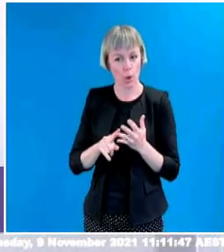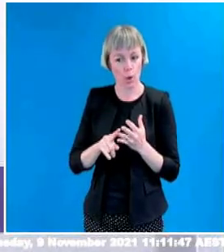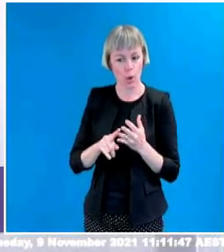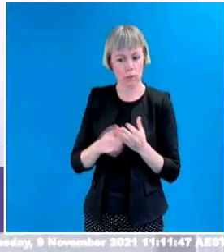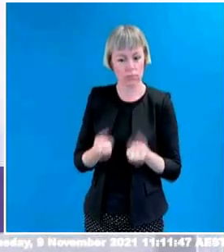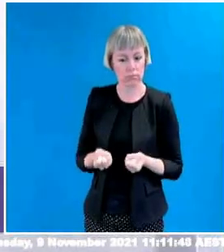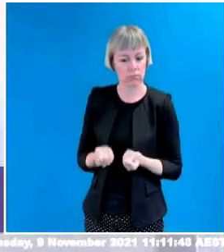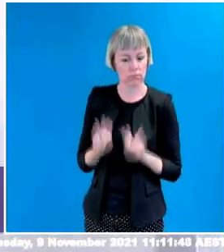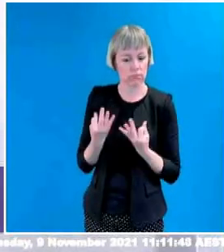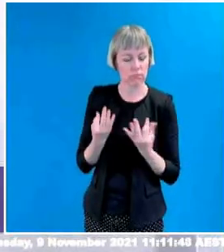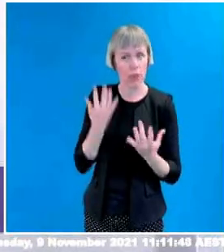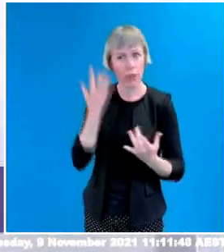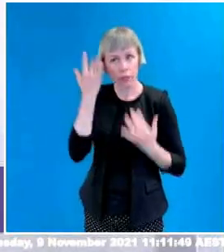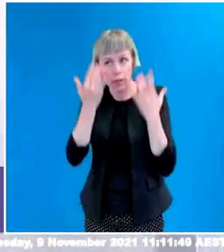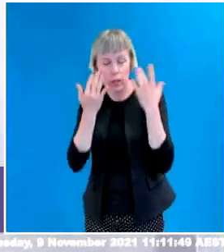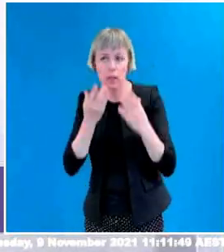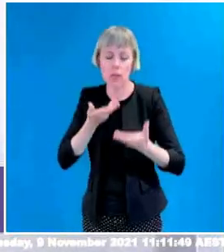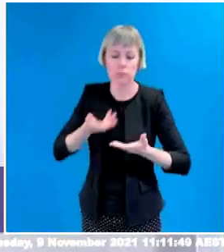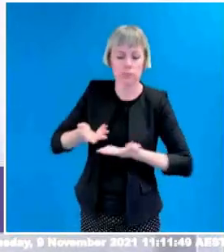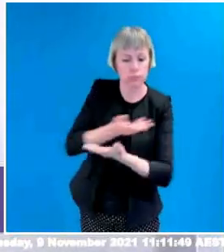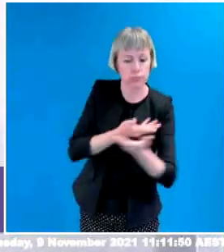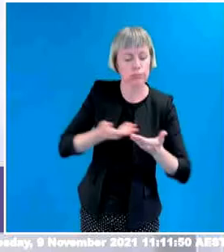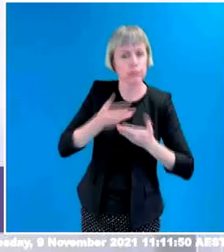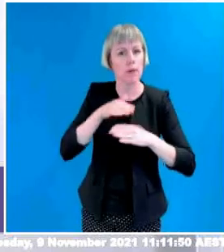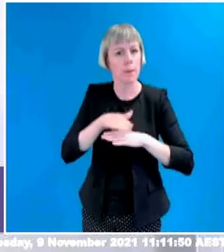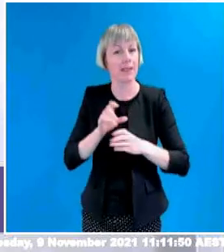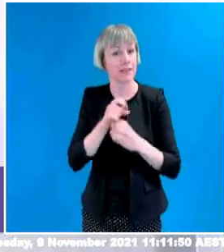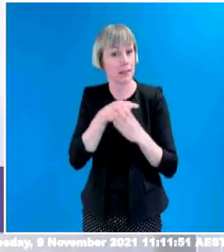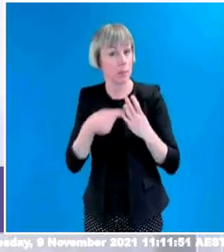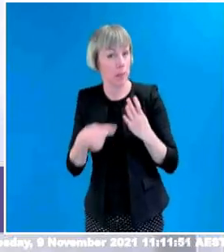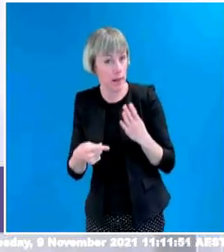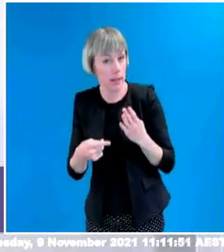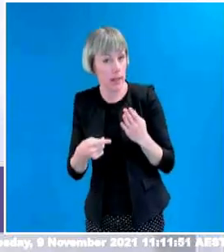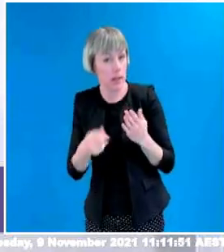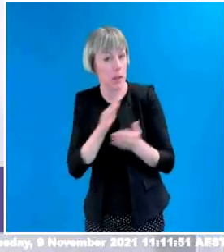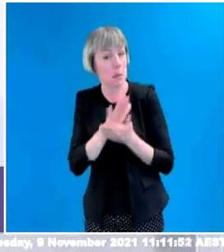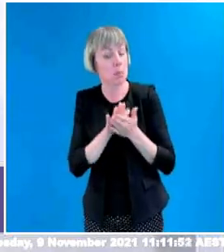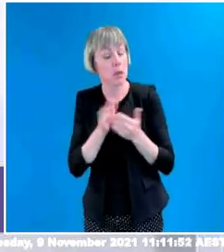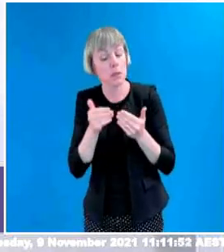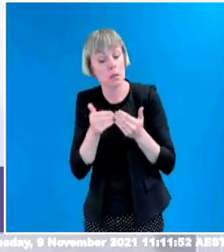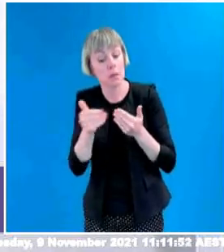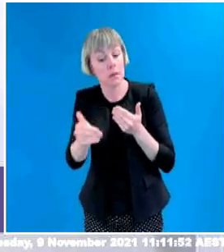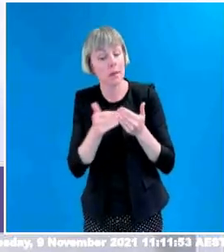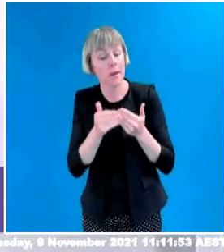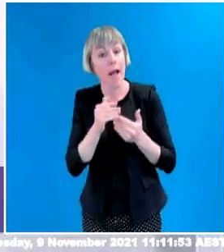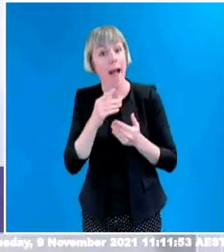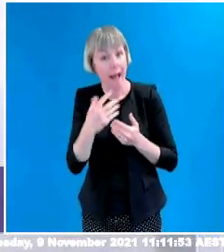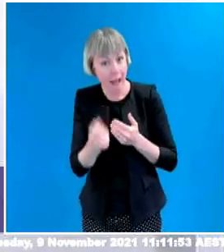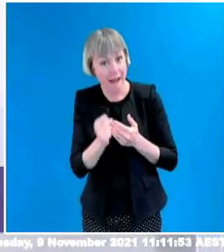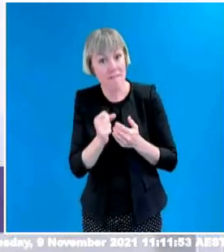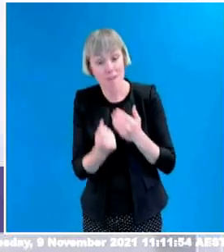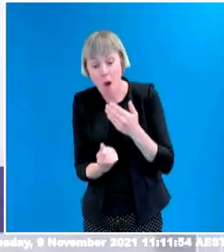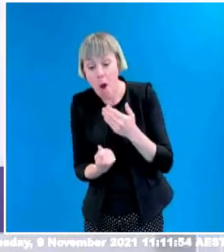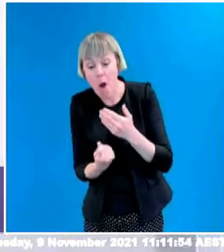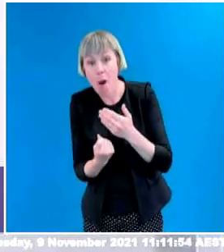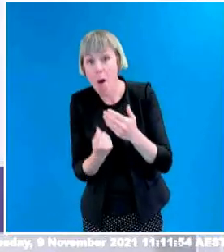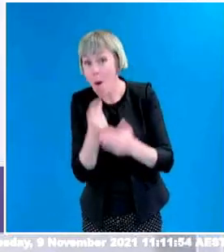how disability fits into the Guiding Principles presents an opportunity for development of the Guiding Principles? Absolutely, yes.